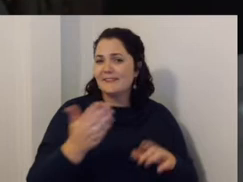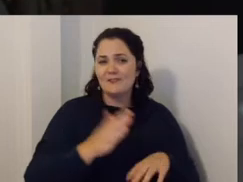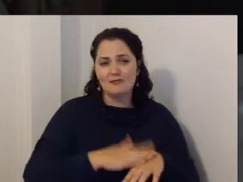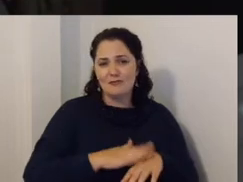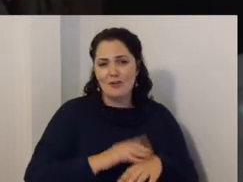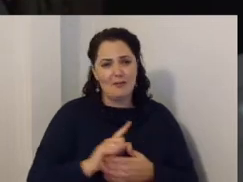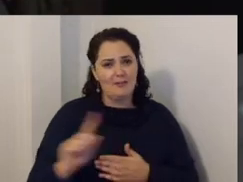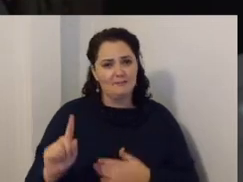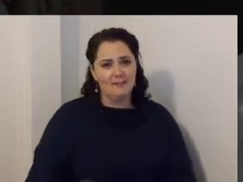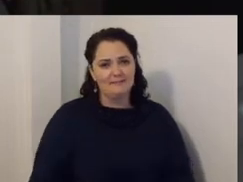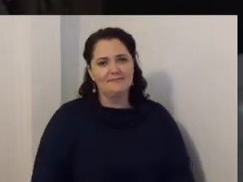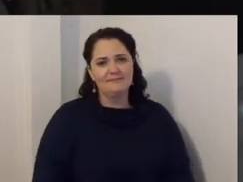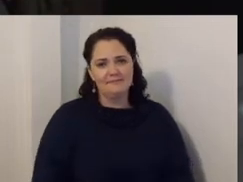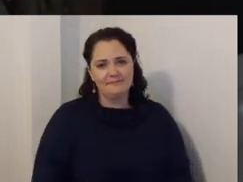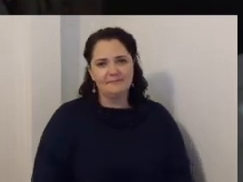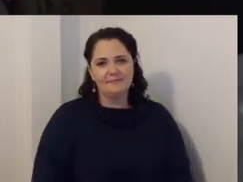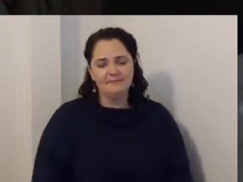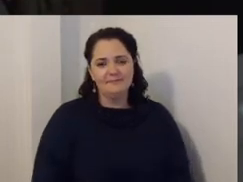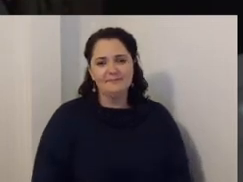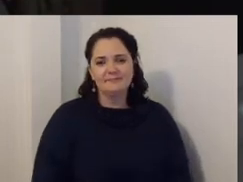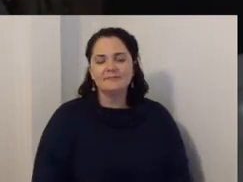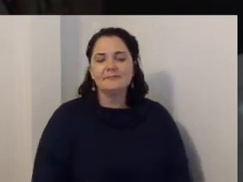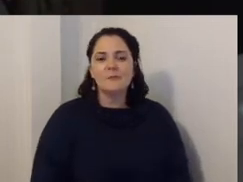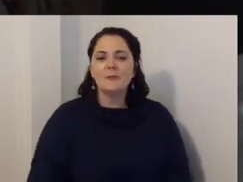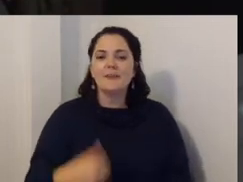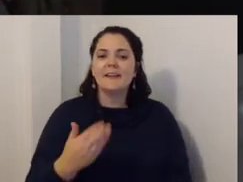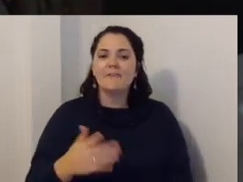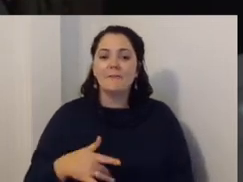on other drawings but let's just do that to get this one started so you get a feel of what this